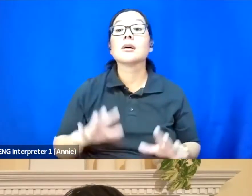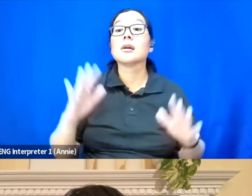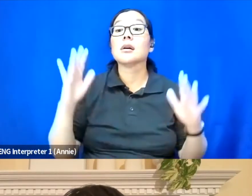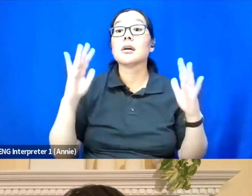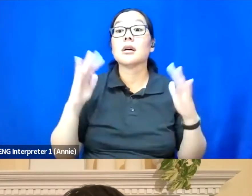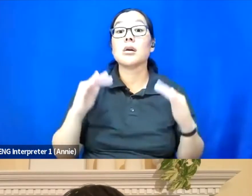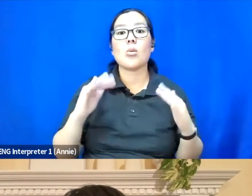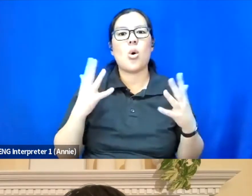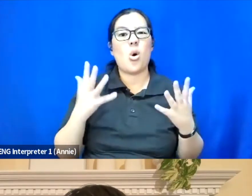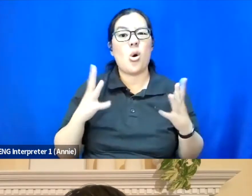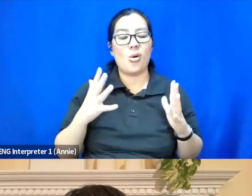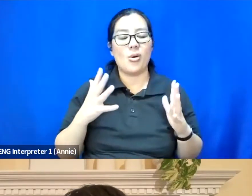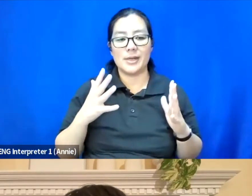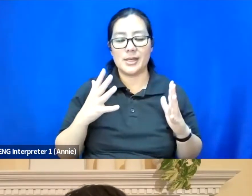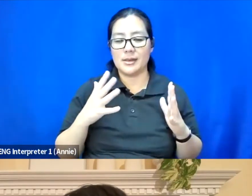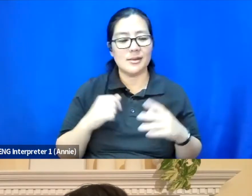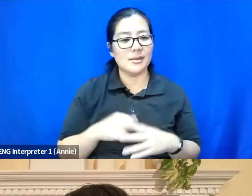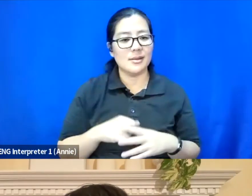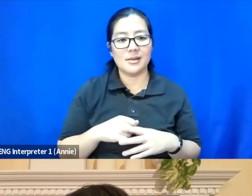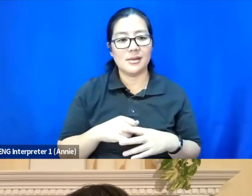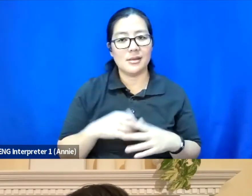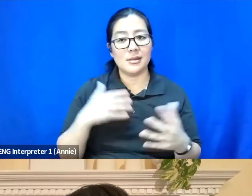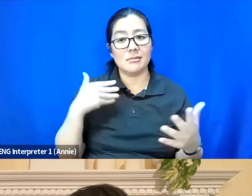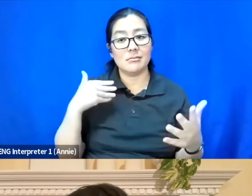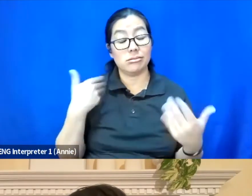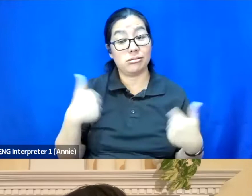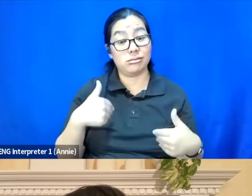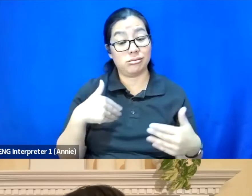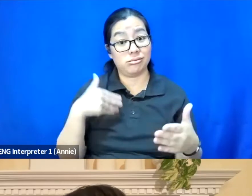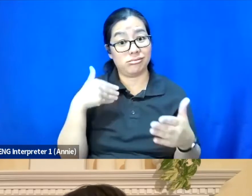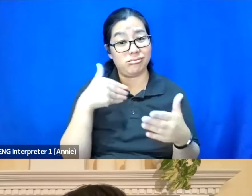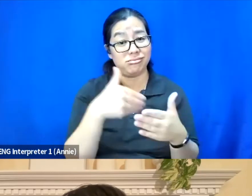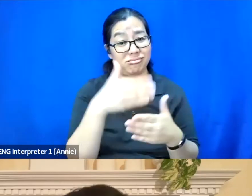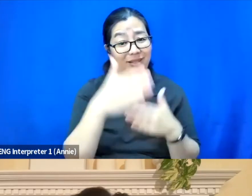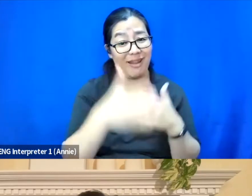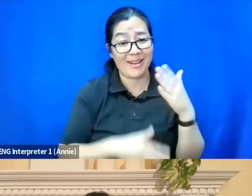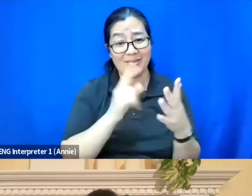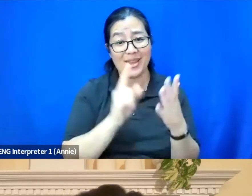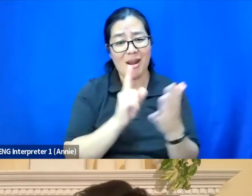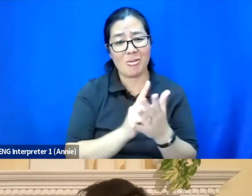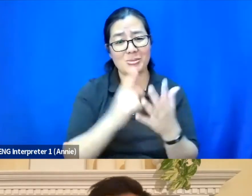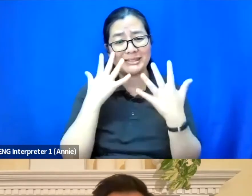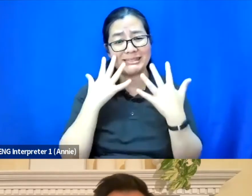And these emotions -- I'd never been able to articulate them before.